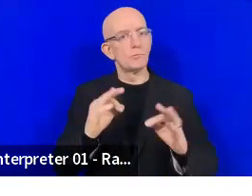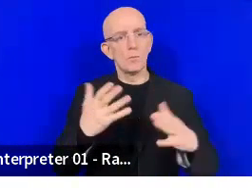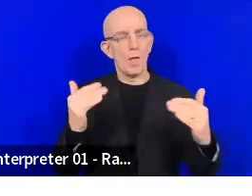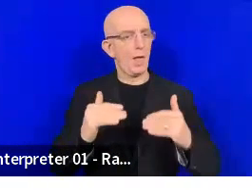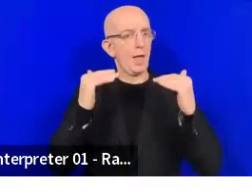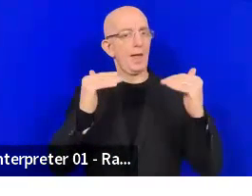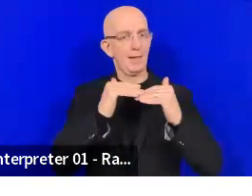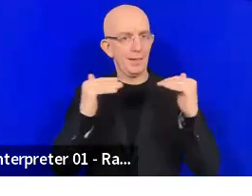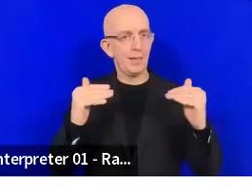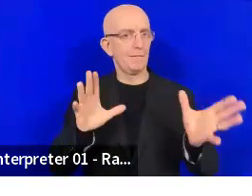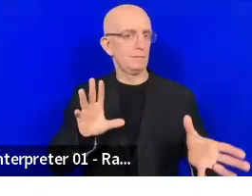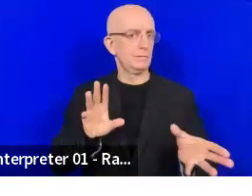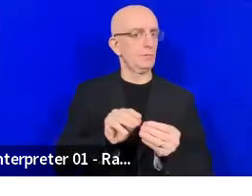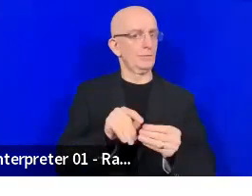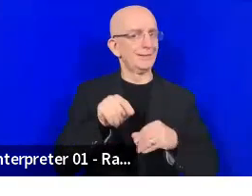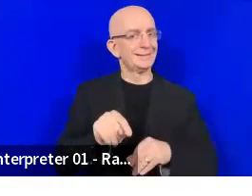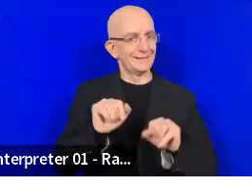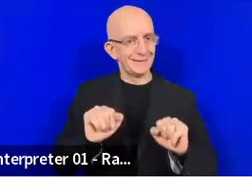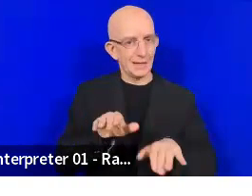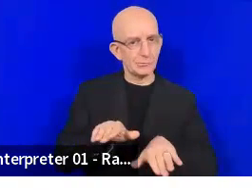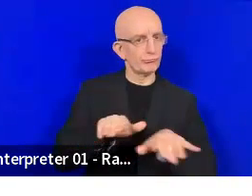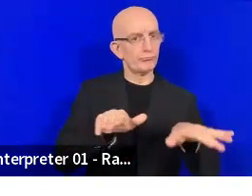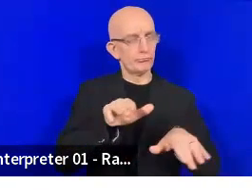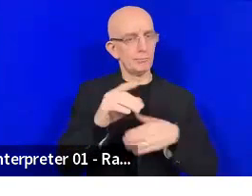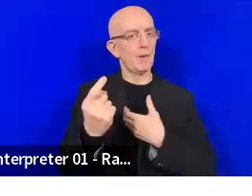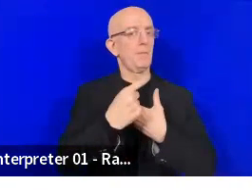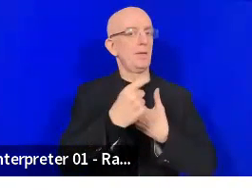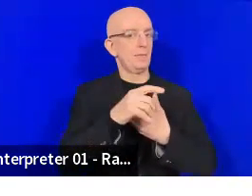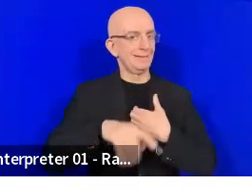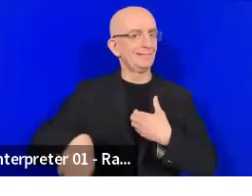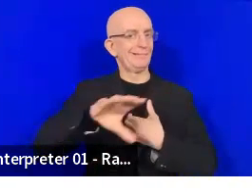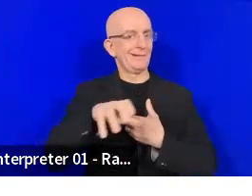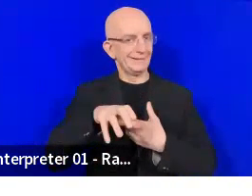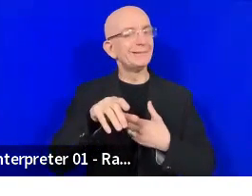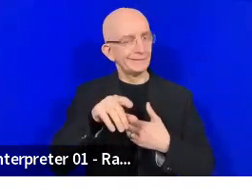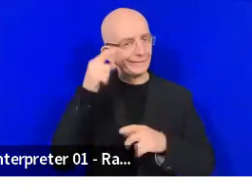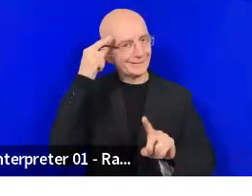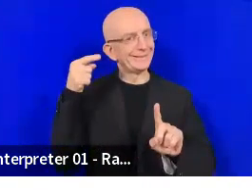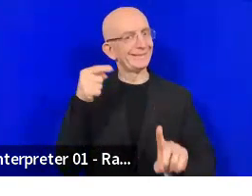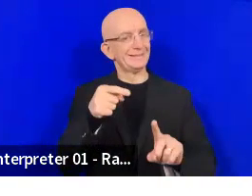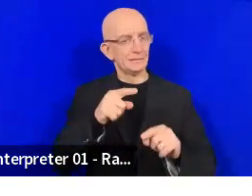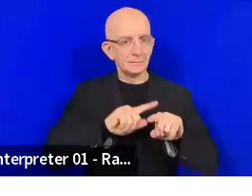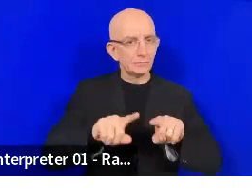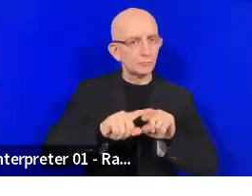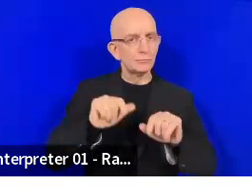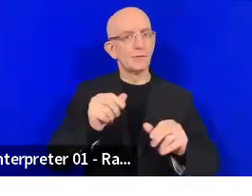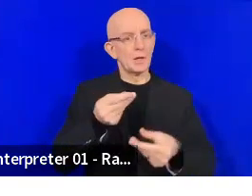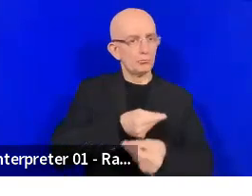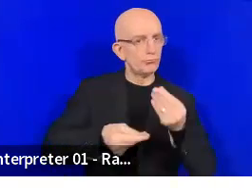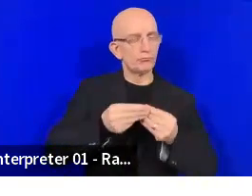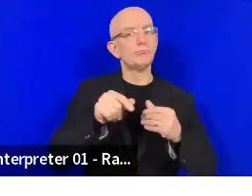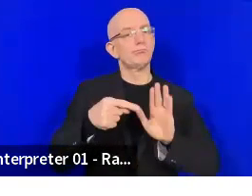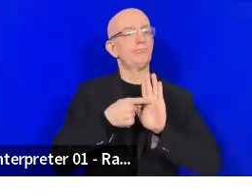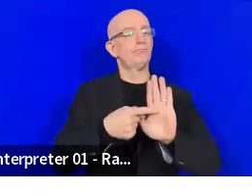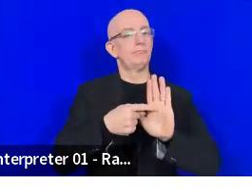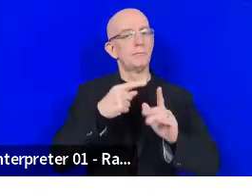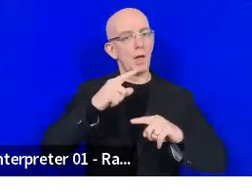Indeed, we did see great uptake of the asks, the kind of combined asks from 2019, a real